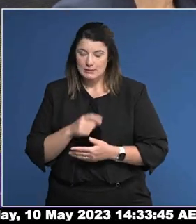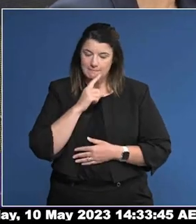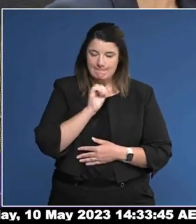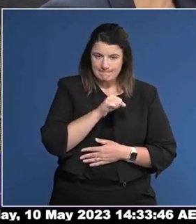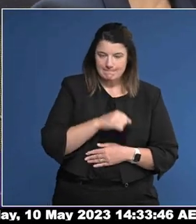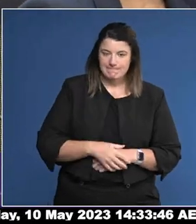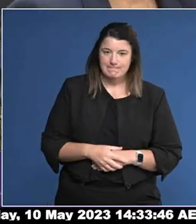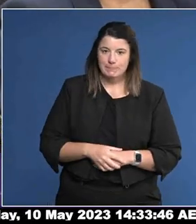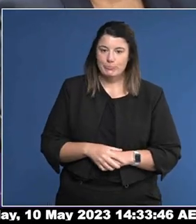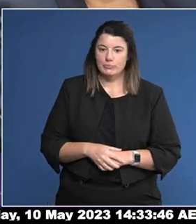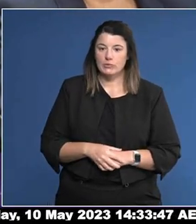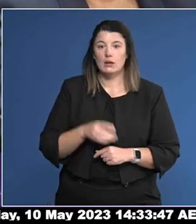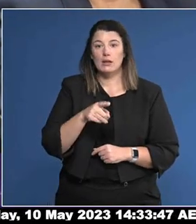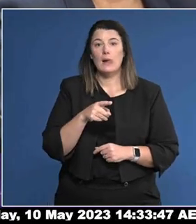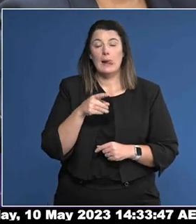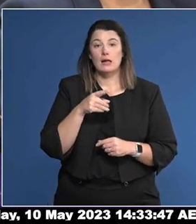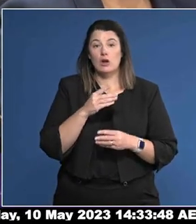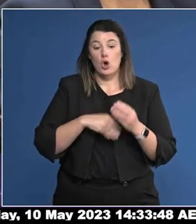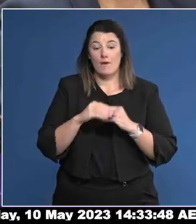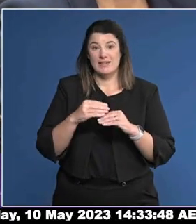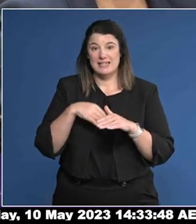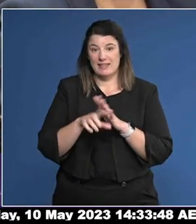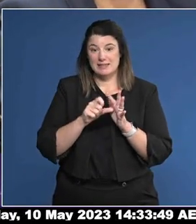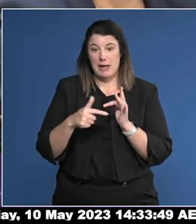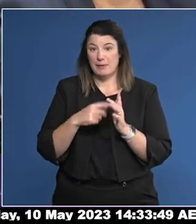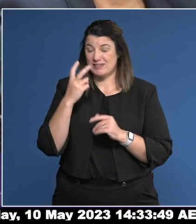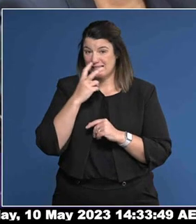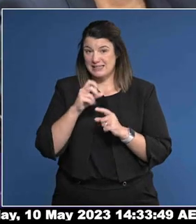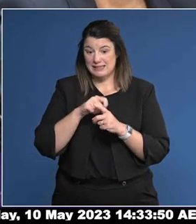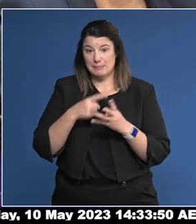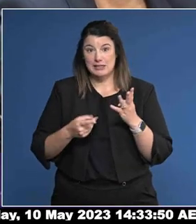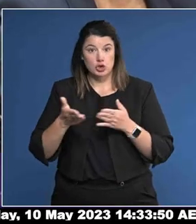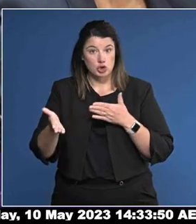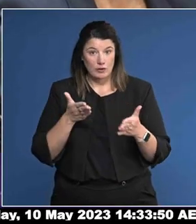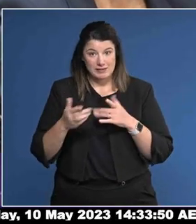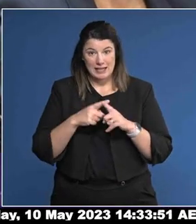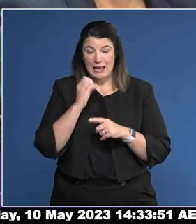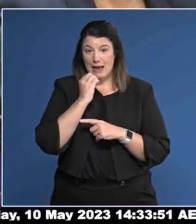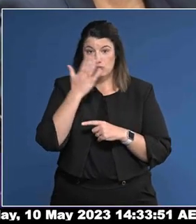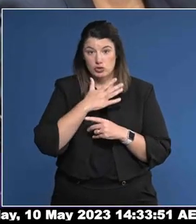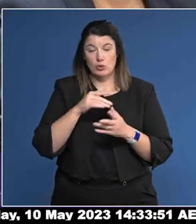And that's office within the Department of Seniors, Disability Services and Aboriginal and Torres Strait Islander Partnerships.